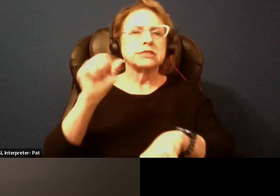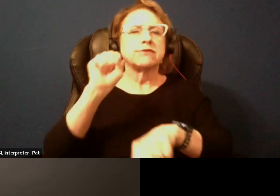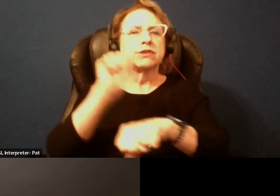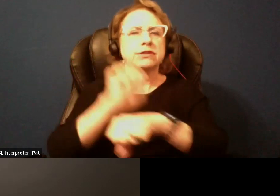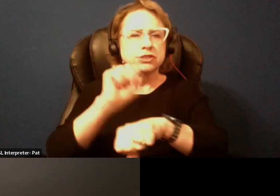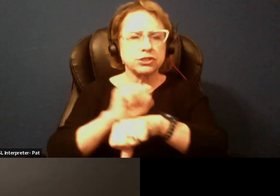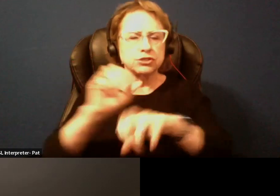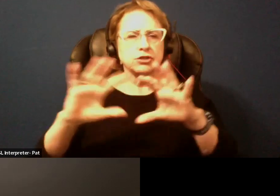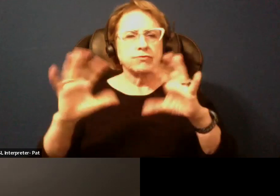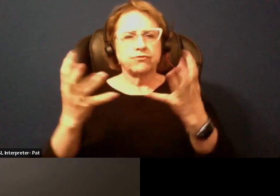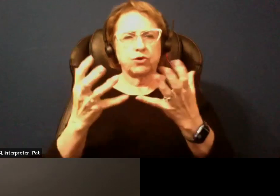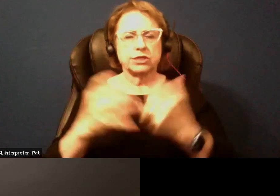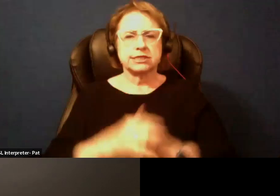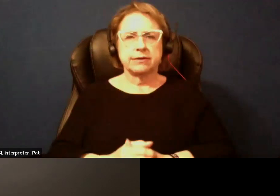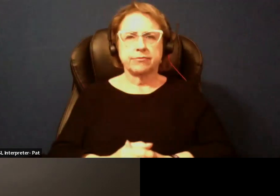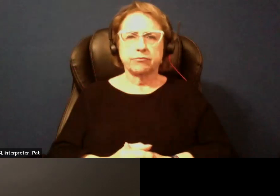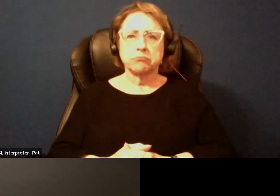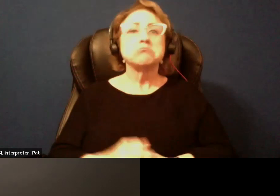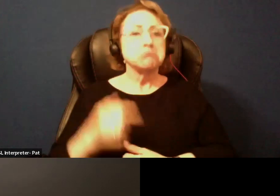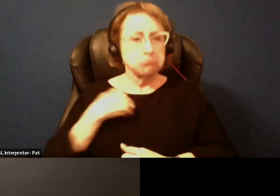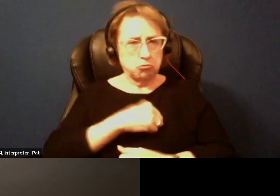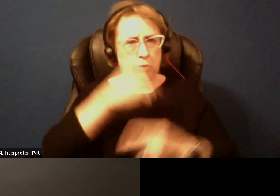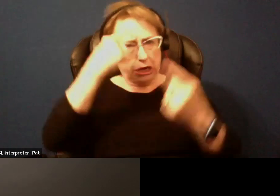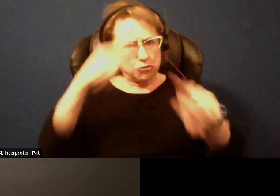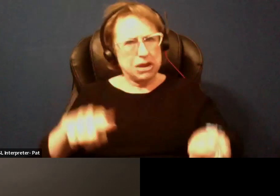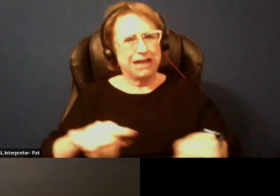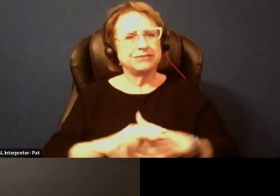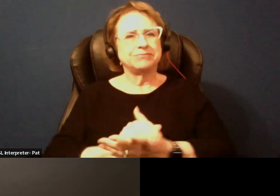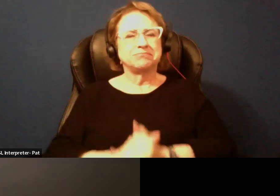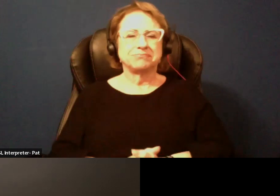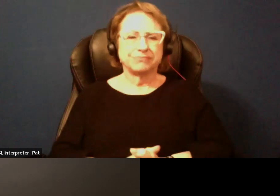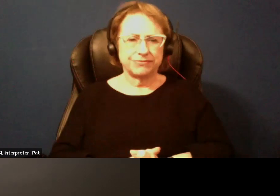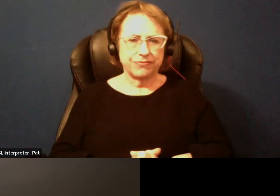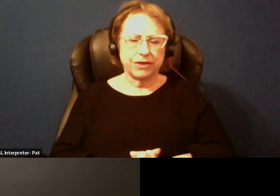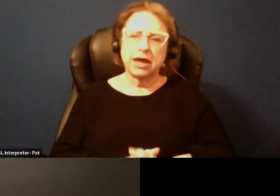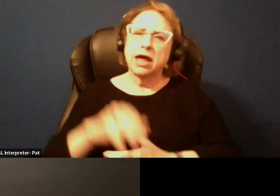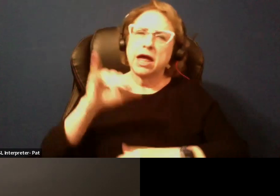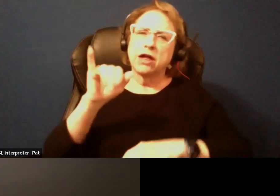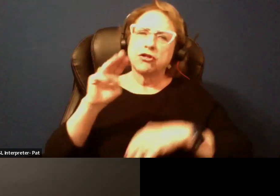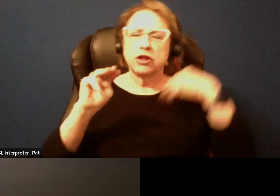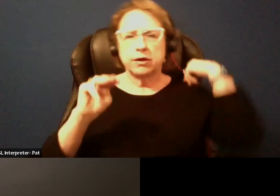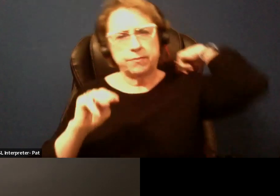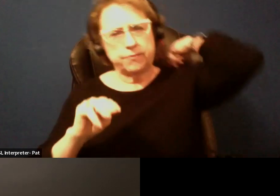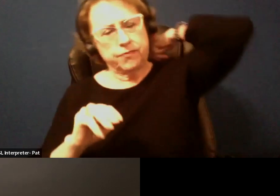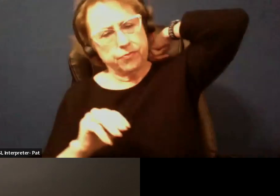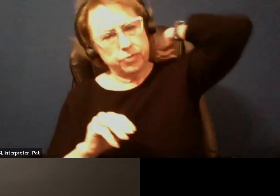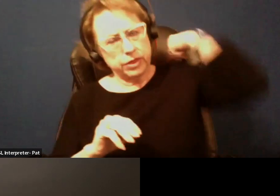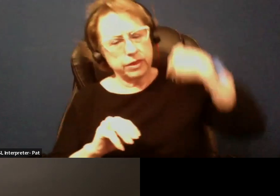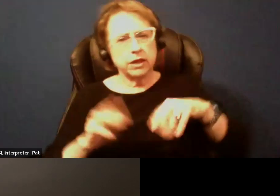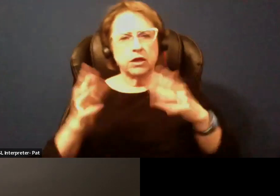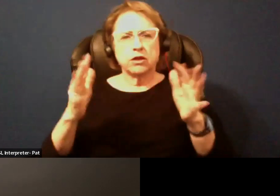And that's the way we see it too. And Jim to wrap up can you can you tell us where we can find like